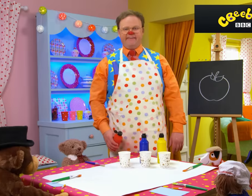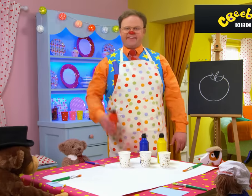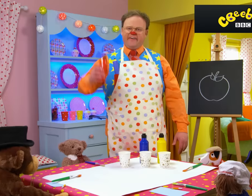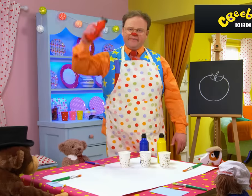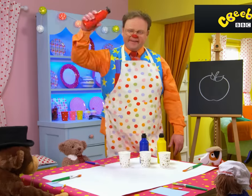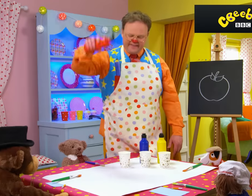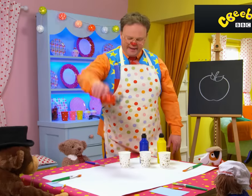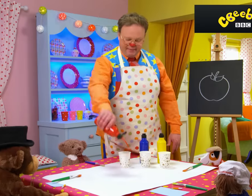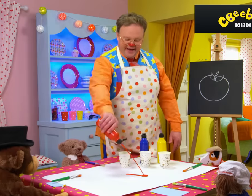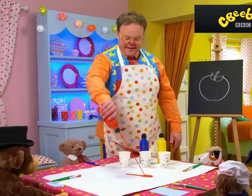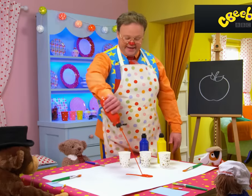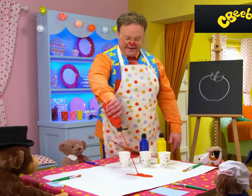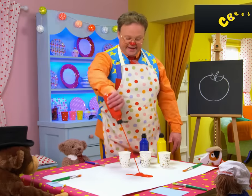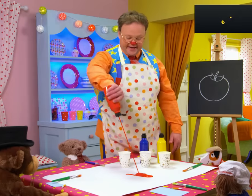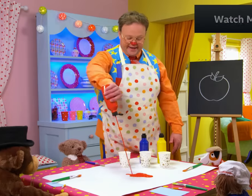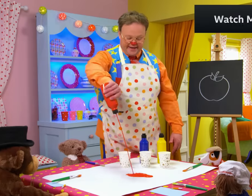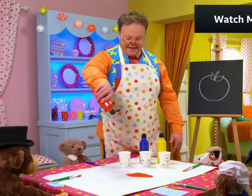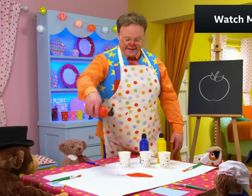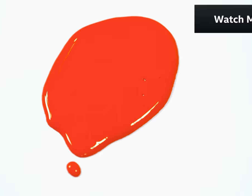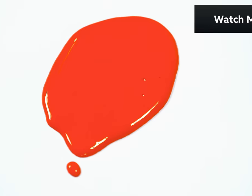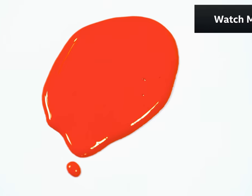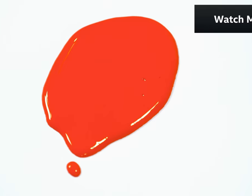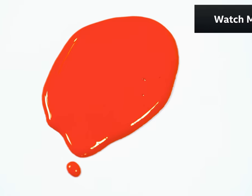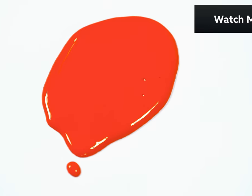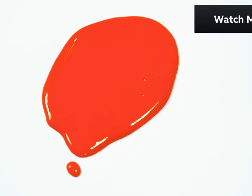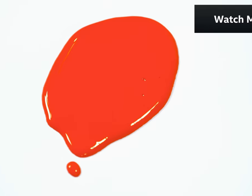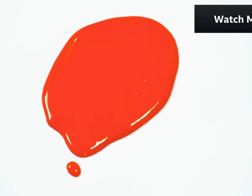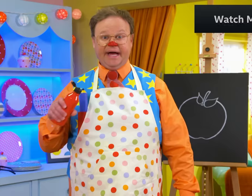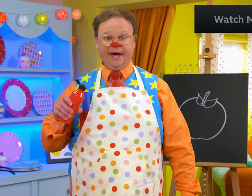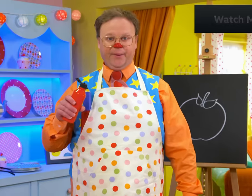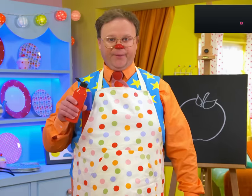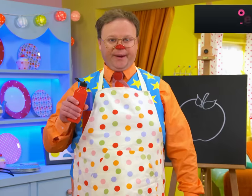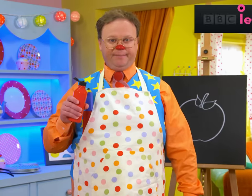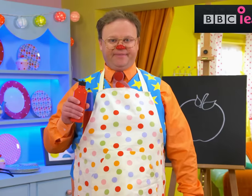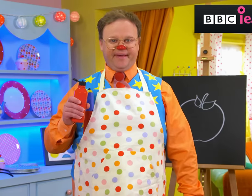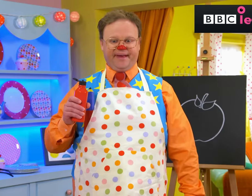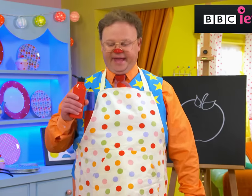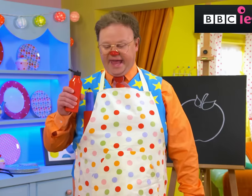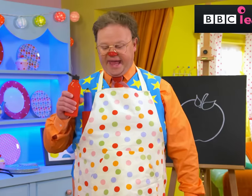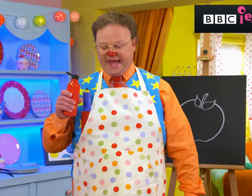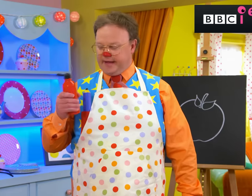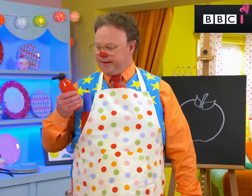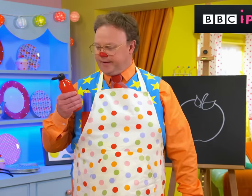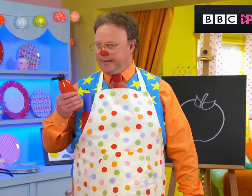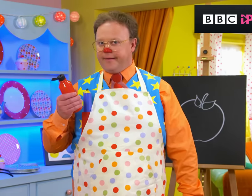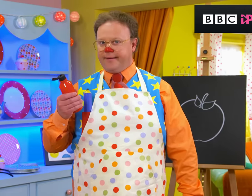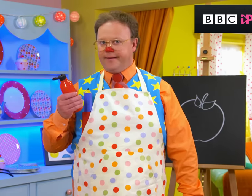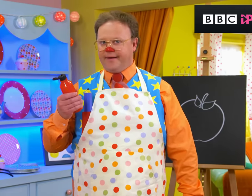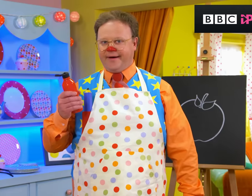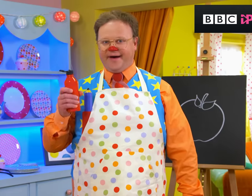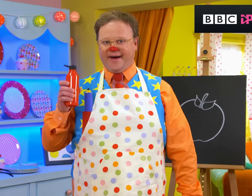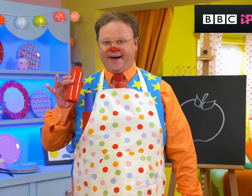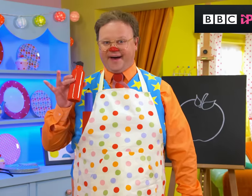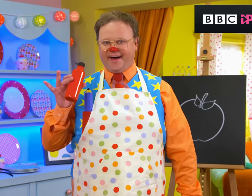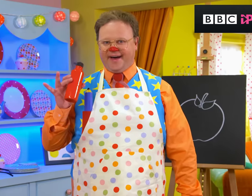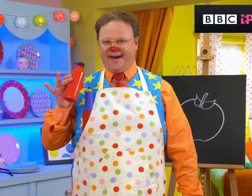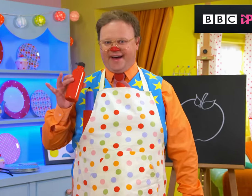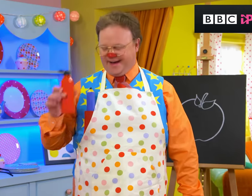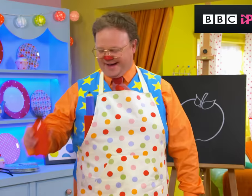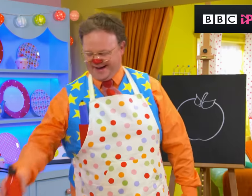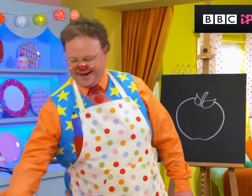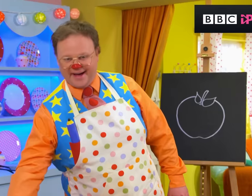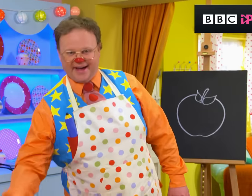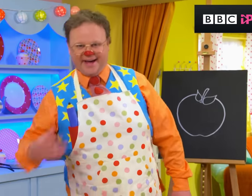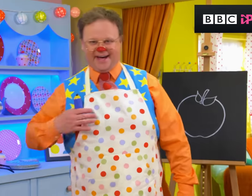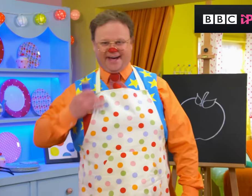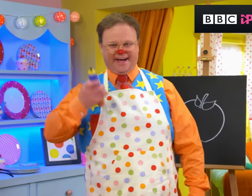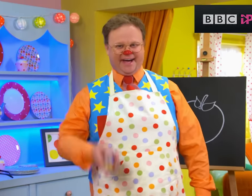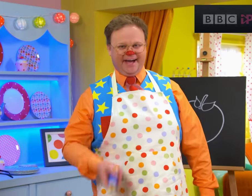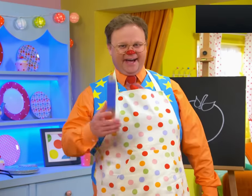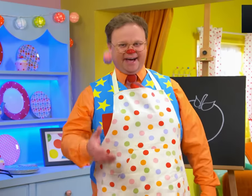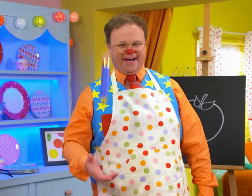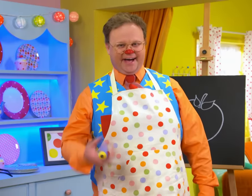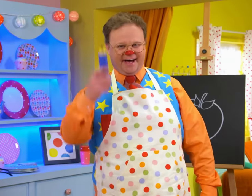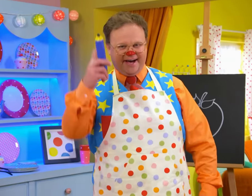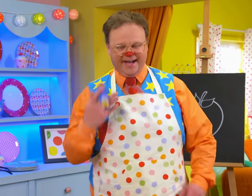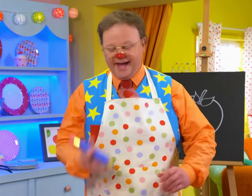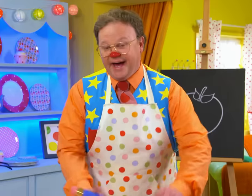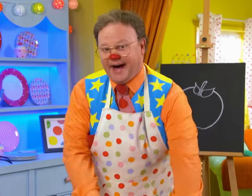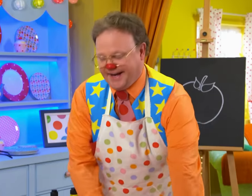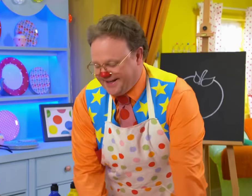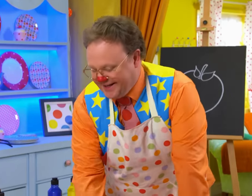what's wrong with the red paper yikes whoops